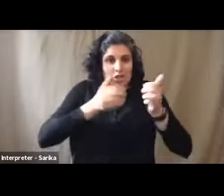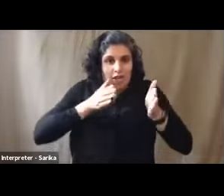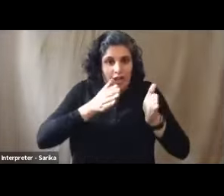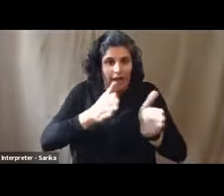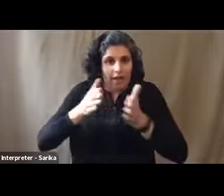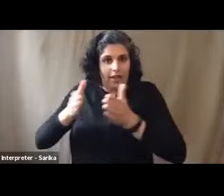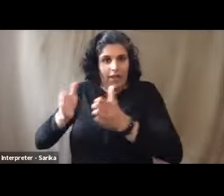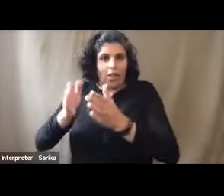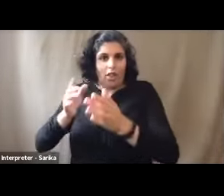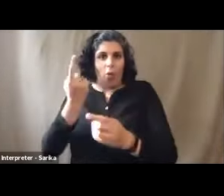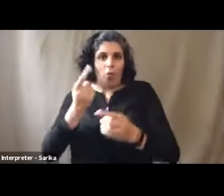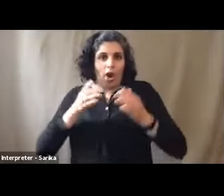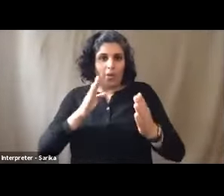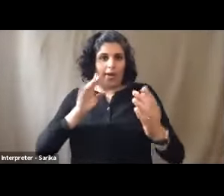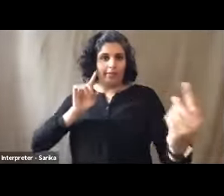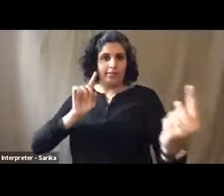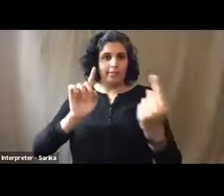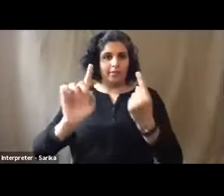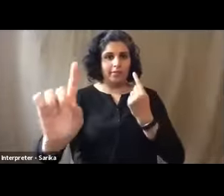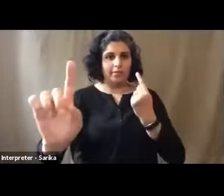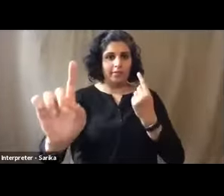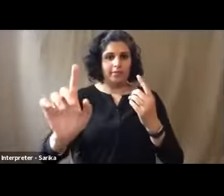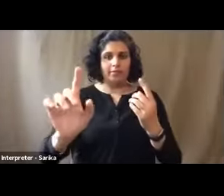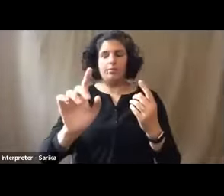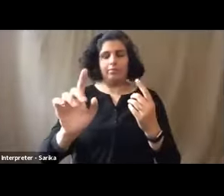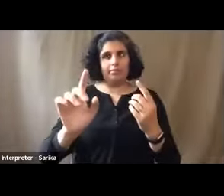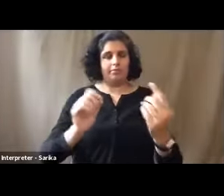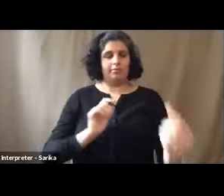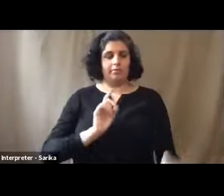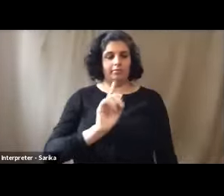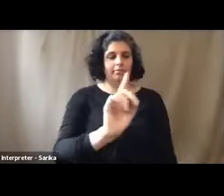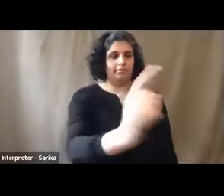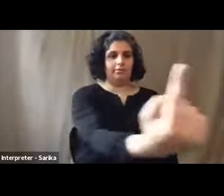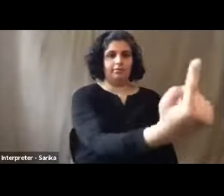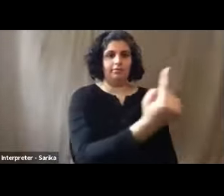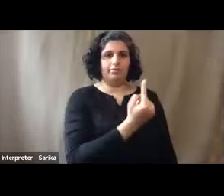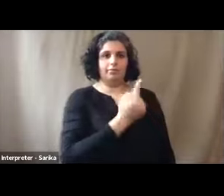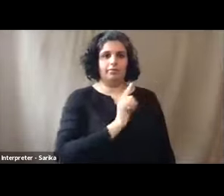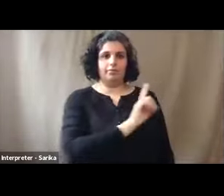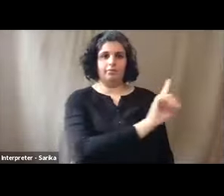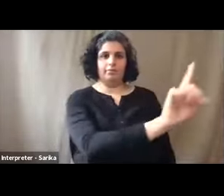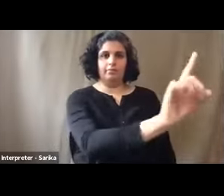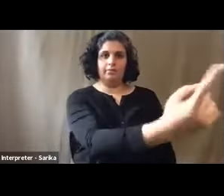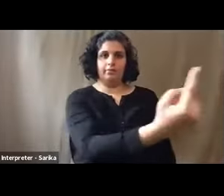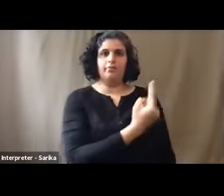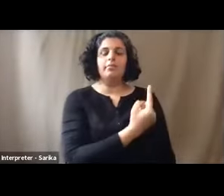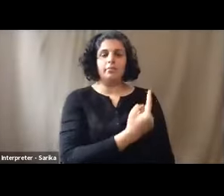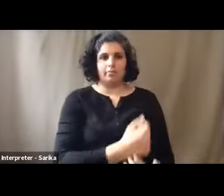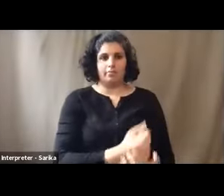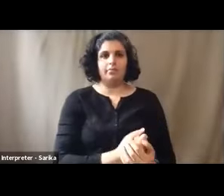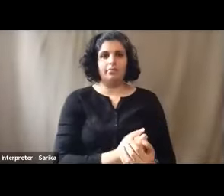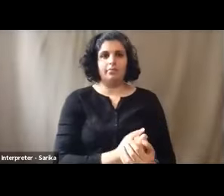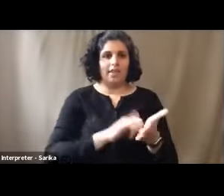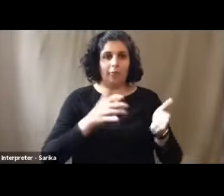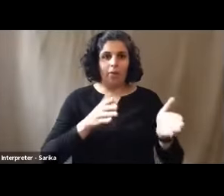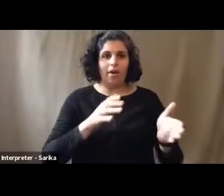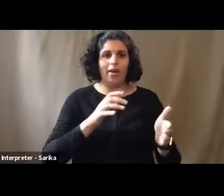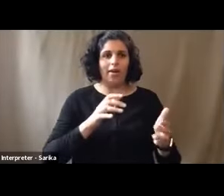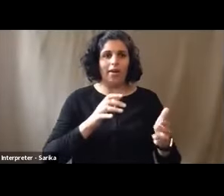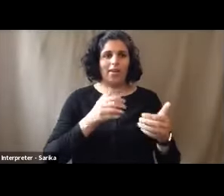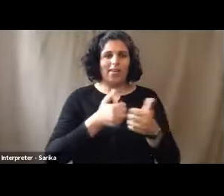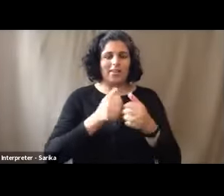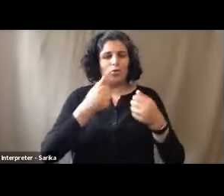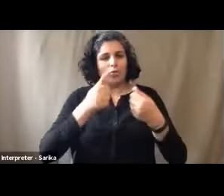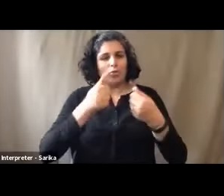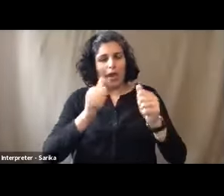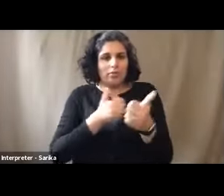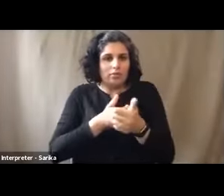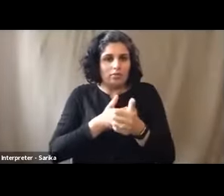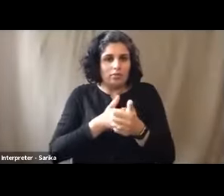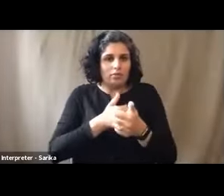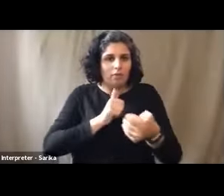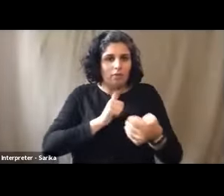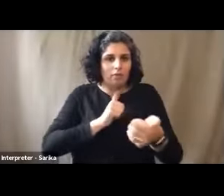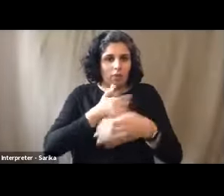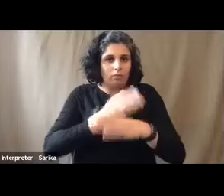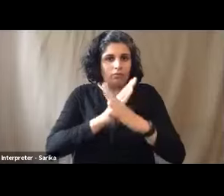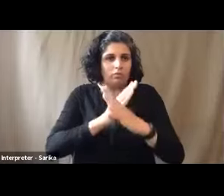not - they will not be in contact with each other because the aisle is one way.